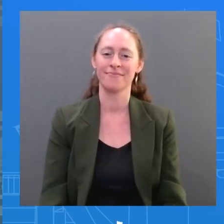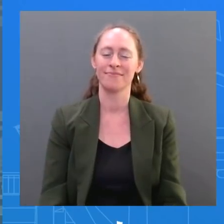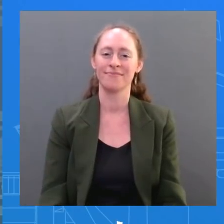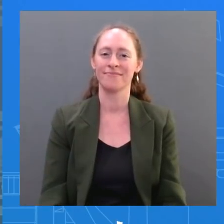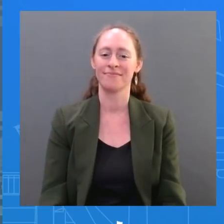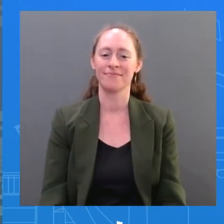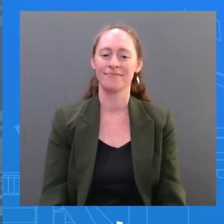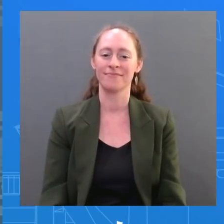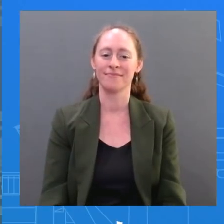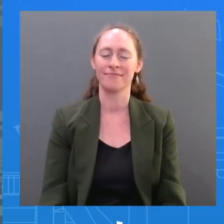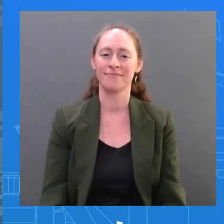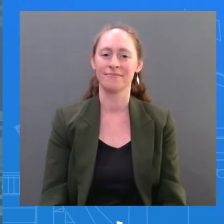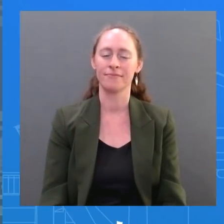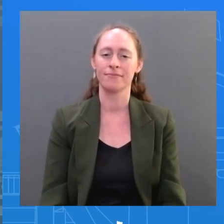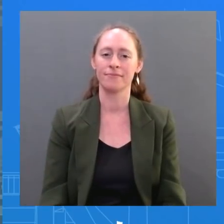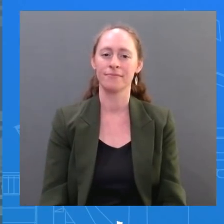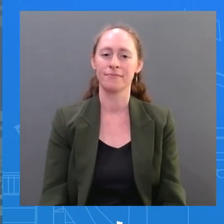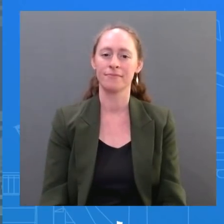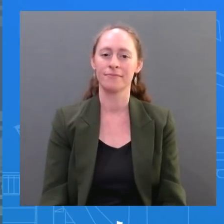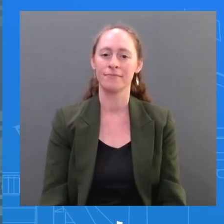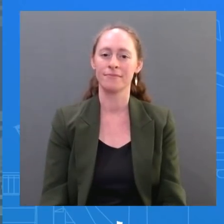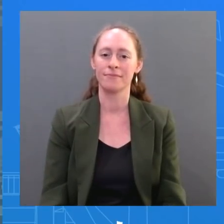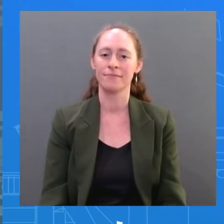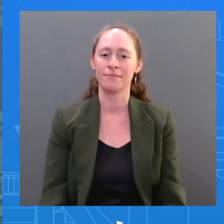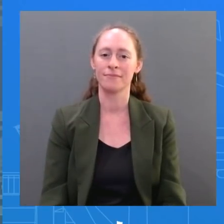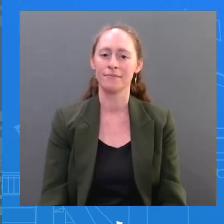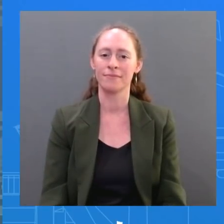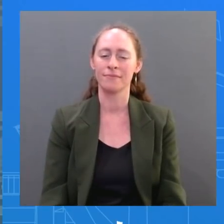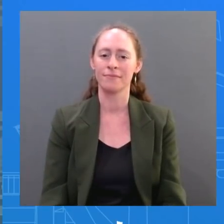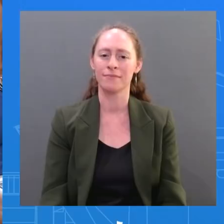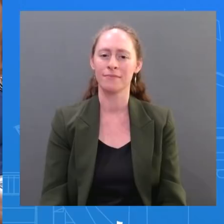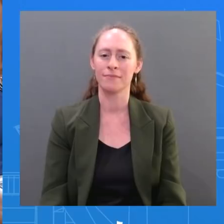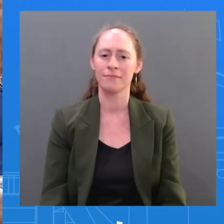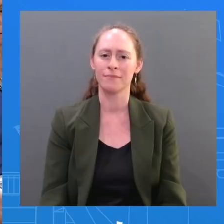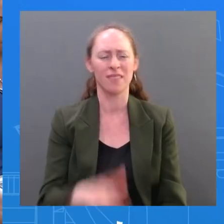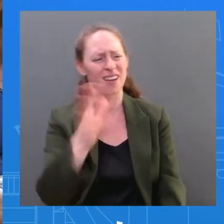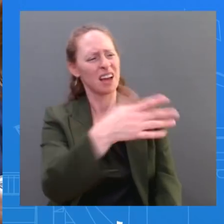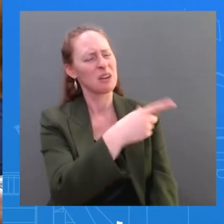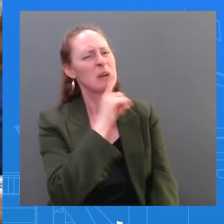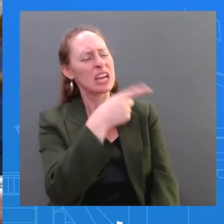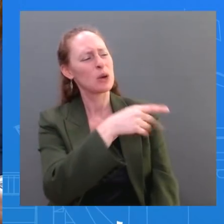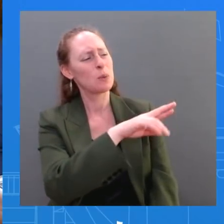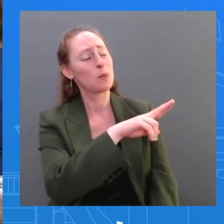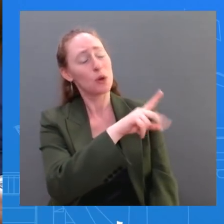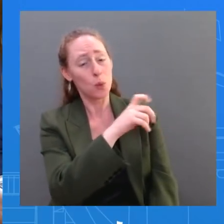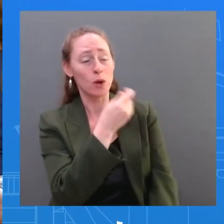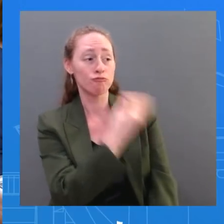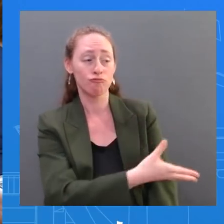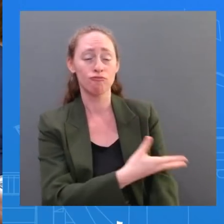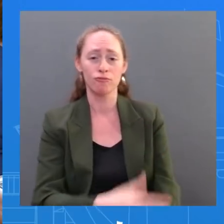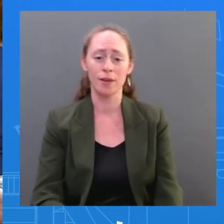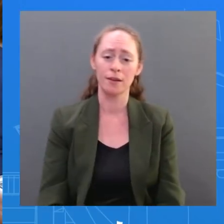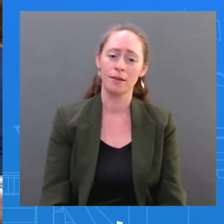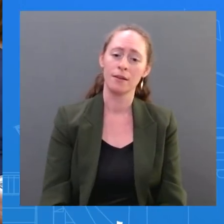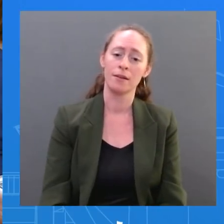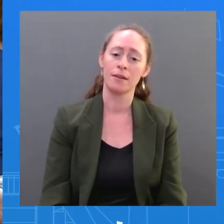You're being rude to your colleagues and our guest. Go ahead, Caitlin. >> The Press: Two questions. The Press: I'm not . I can stand right here and ask my questions . >> The Press: The President -- Ms. Jean-Pierre: Sir, please. Please.